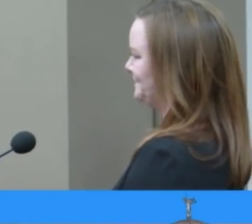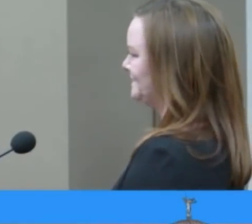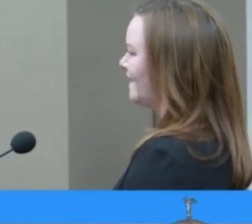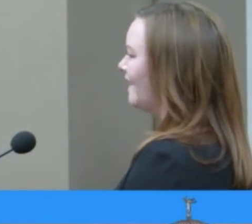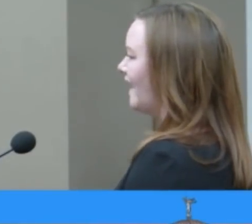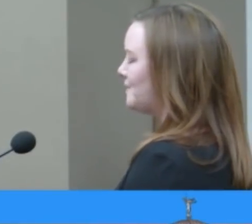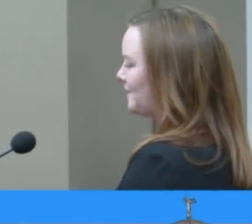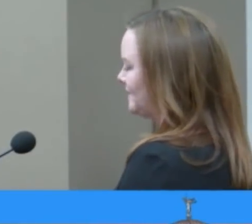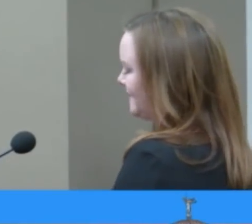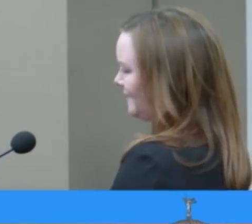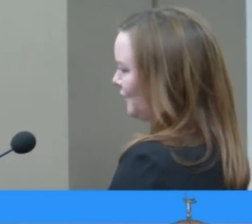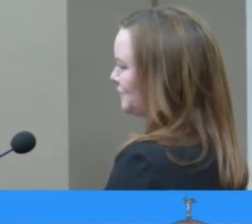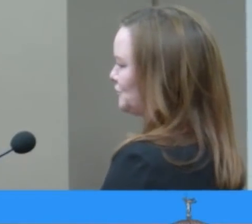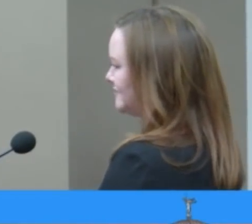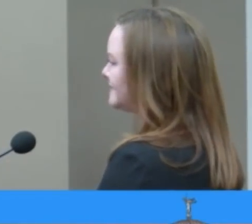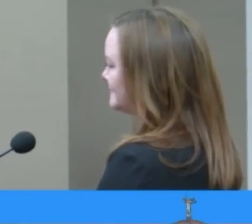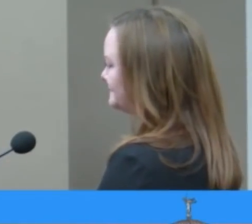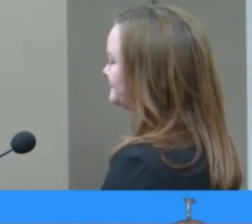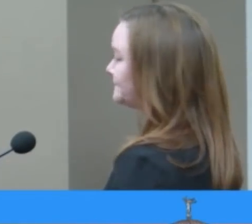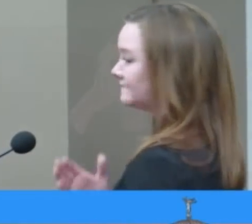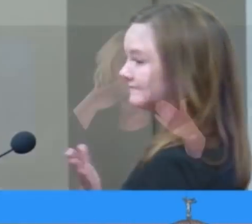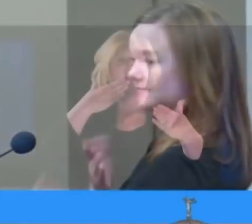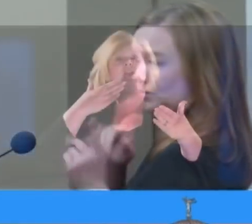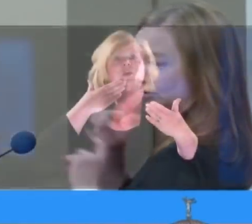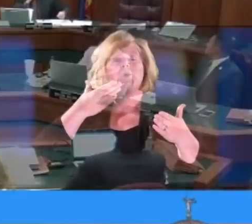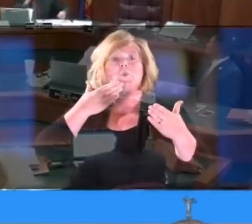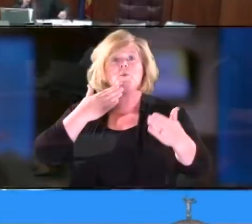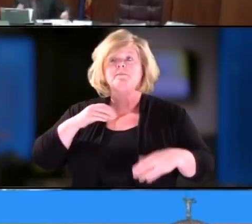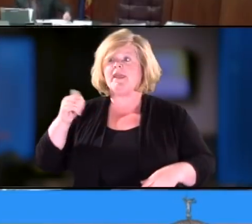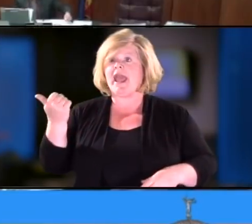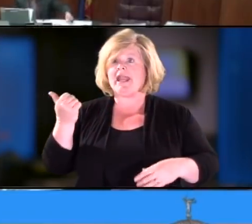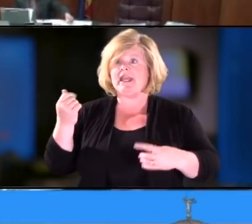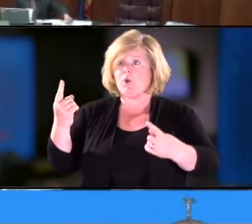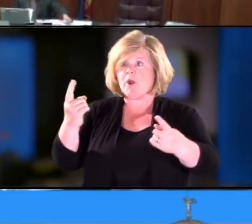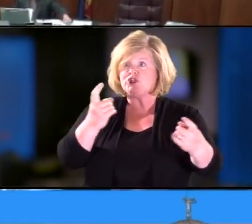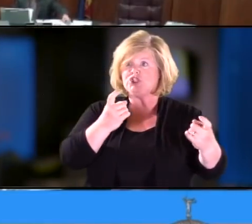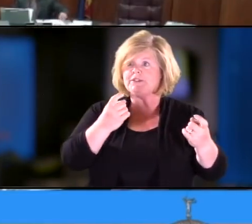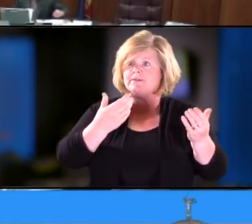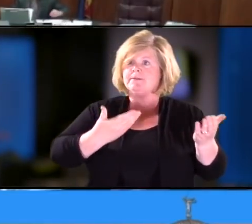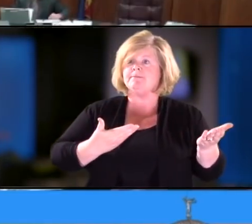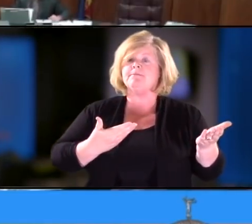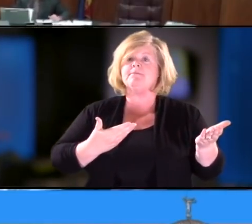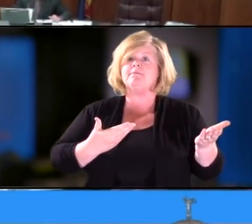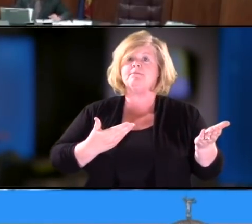Chair: Thank you. Happy to take any questions. Chair: Are there any questions? No. Thank you.